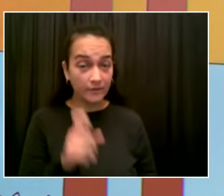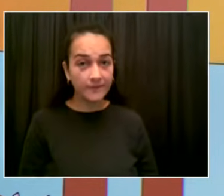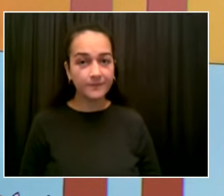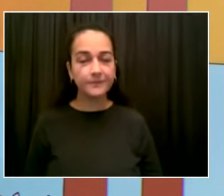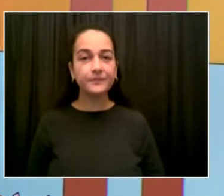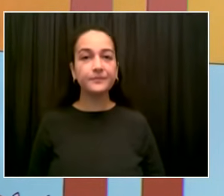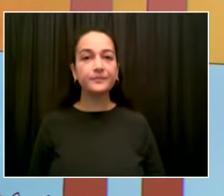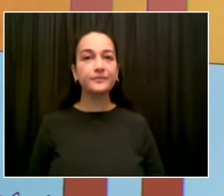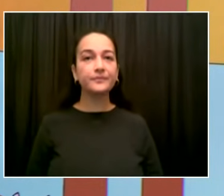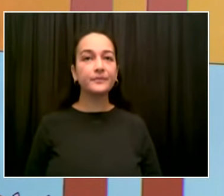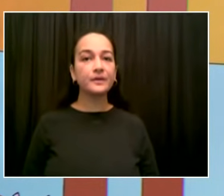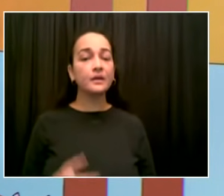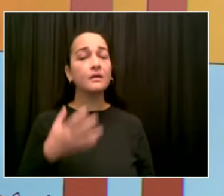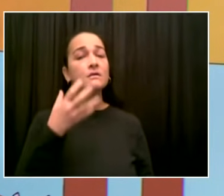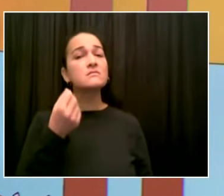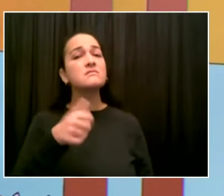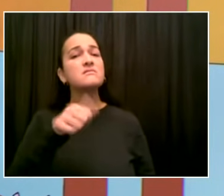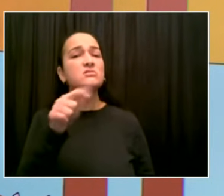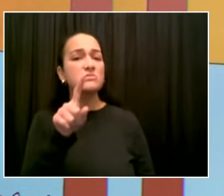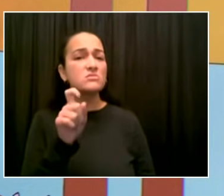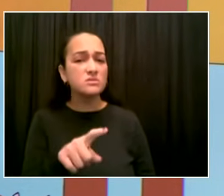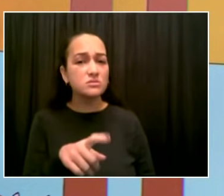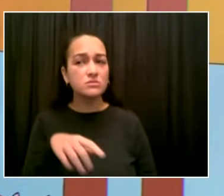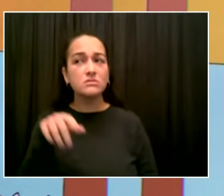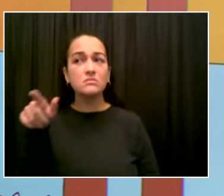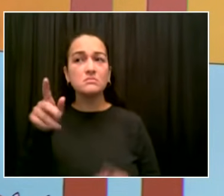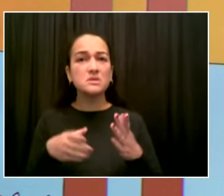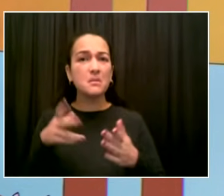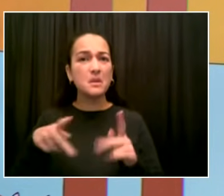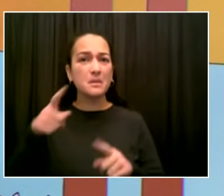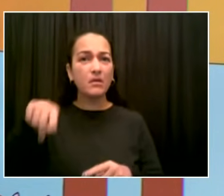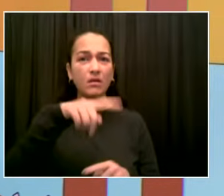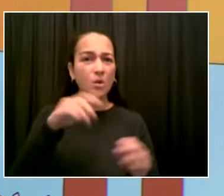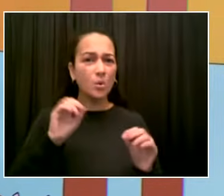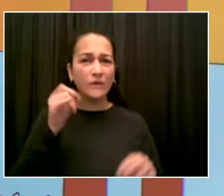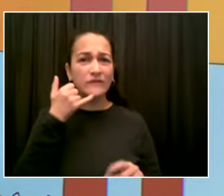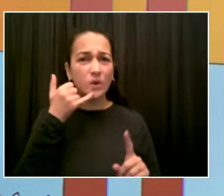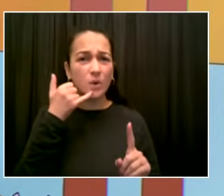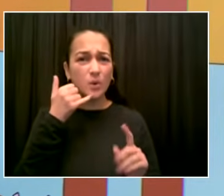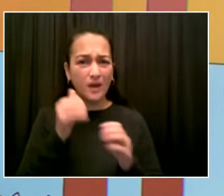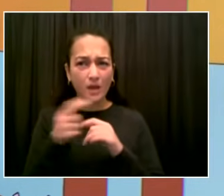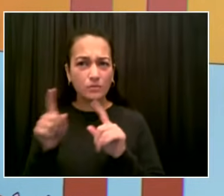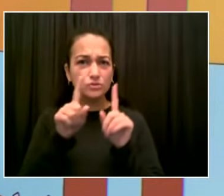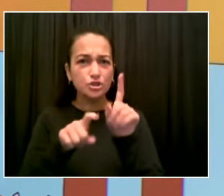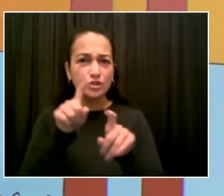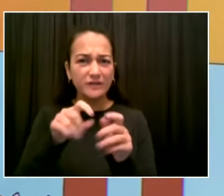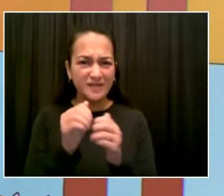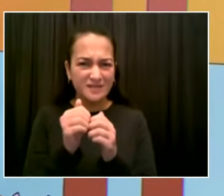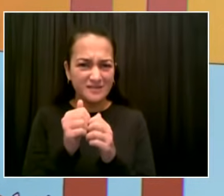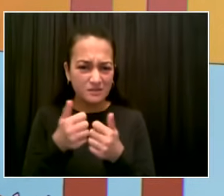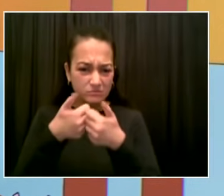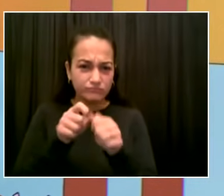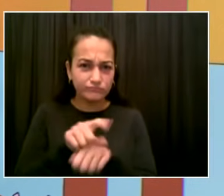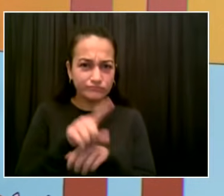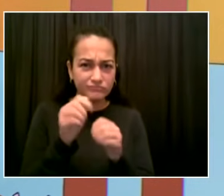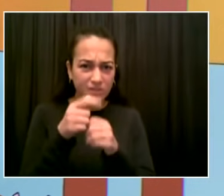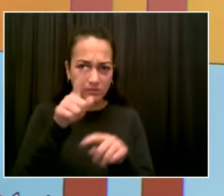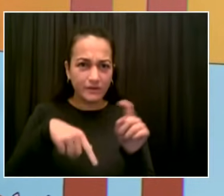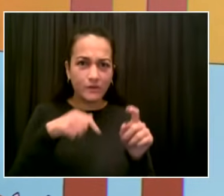MIND. HOW DO WE MAKE SURE WE GET THEIR INPUT AS WELL? THNKA YOU FOR THE QUESTION, AND I'LL START AND THEN TURN TO